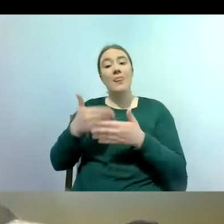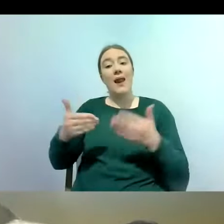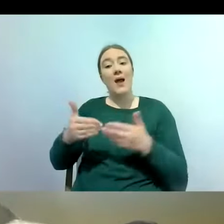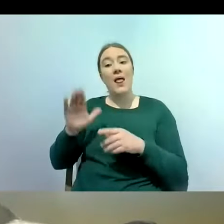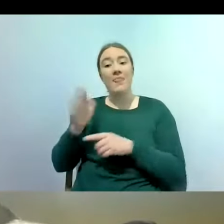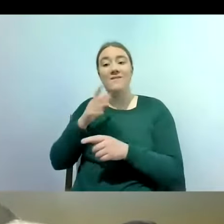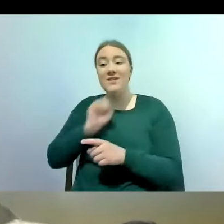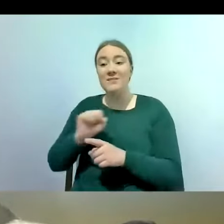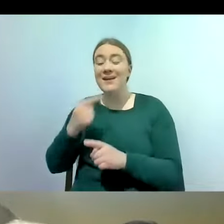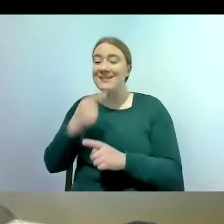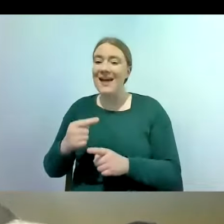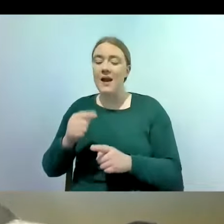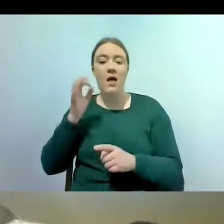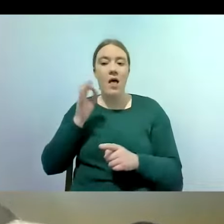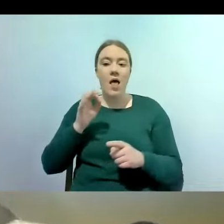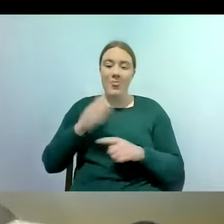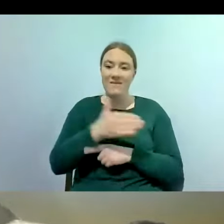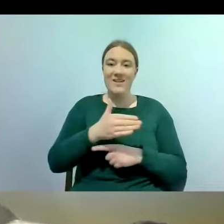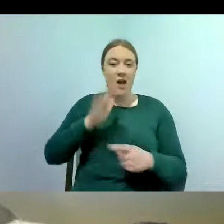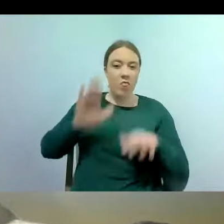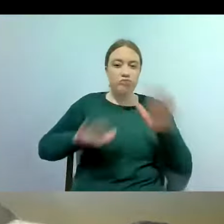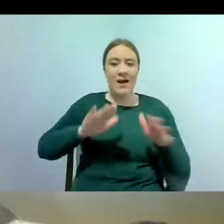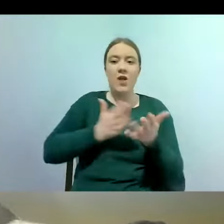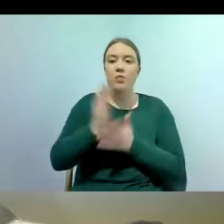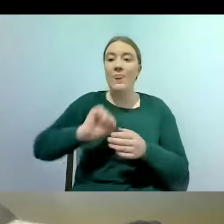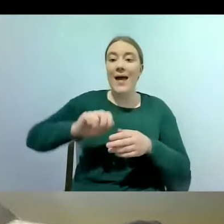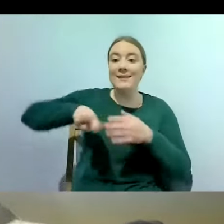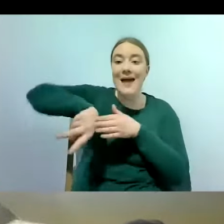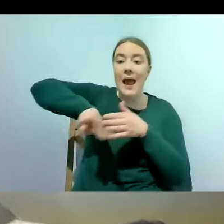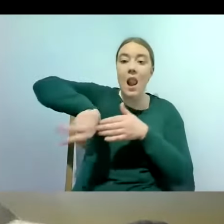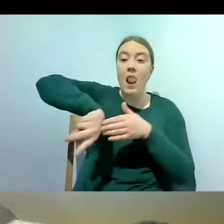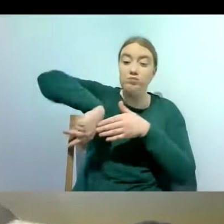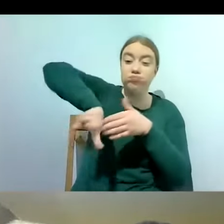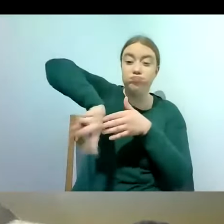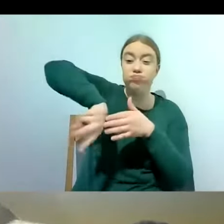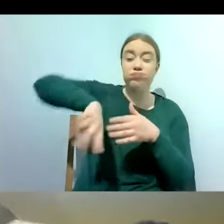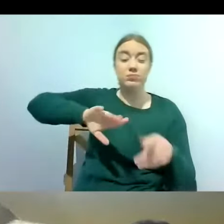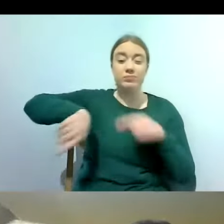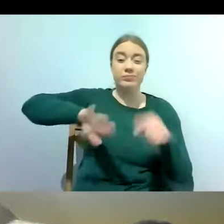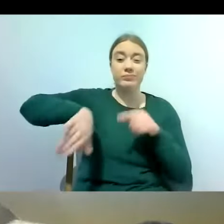to thrash the water with their tails they appear to disencumber themselves of the matured road